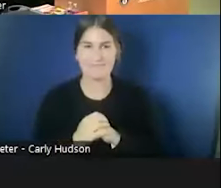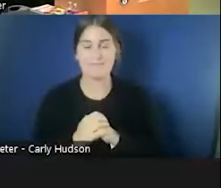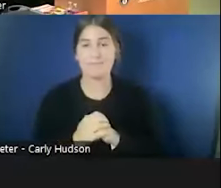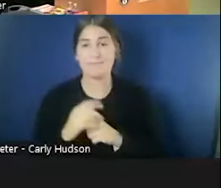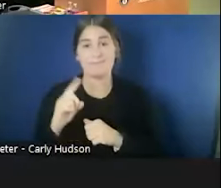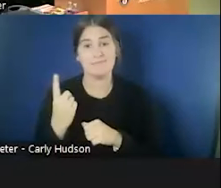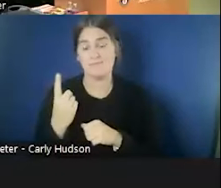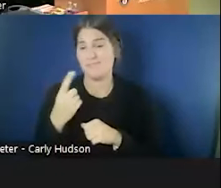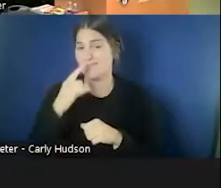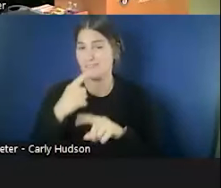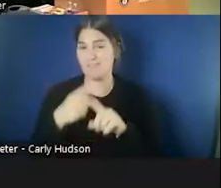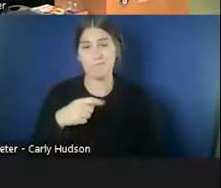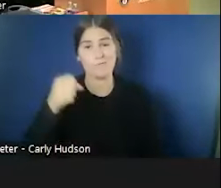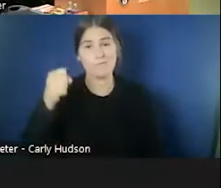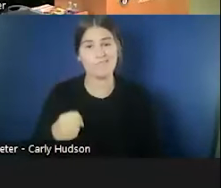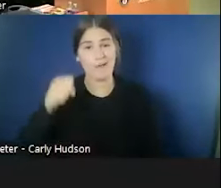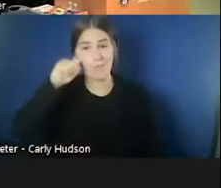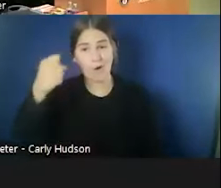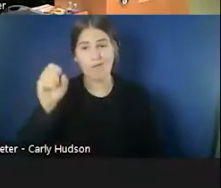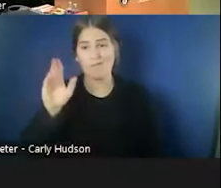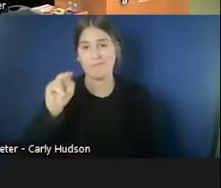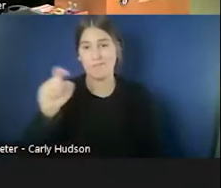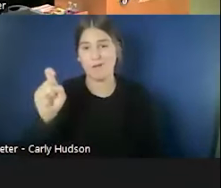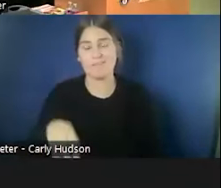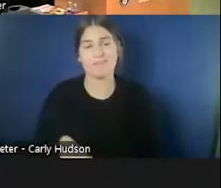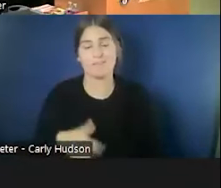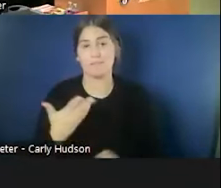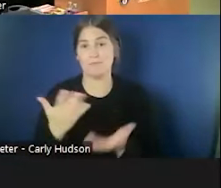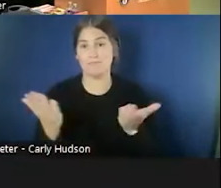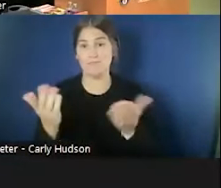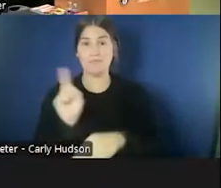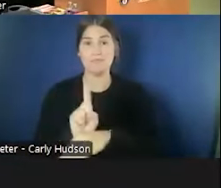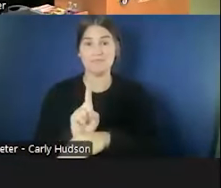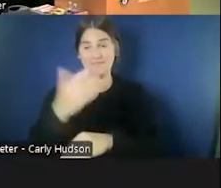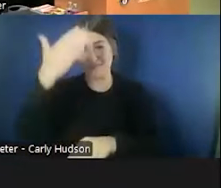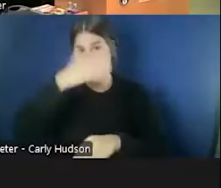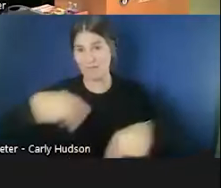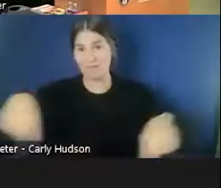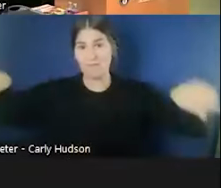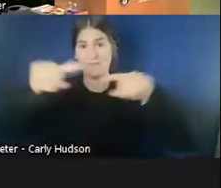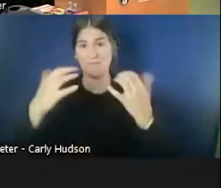South Bronx so to be uh standing here in front of all of you today um is a great honor and a